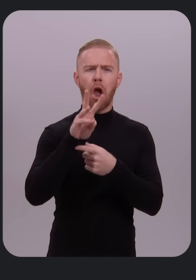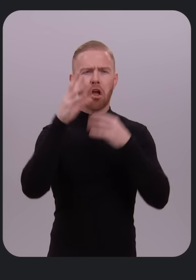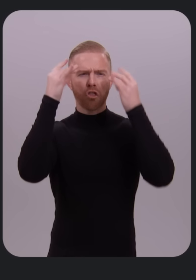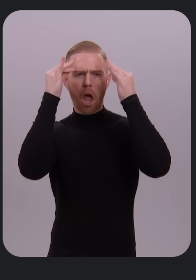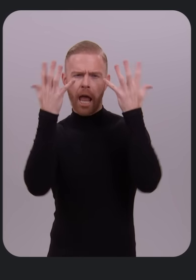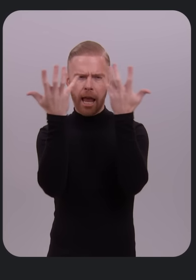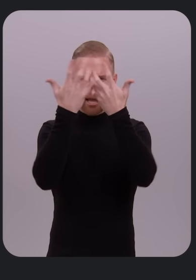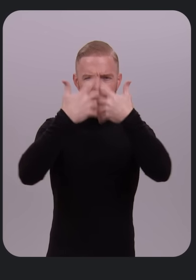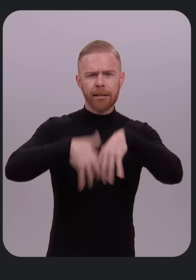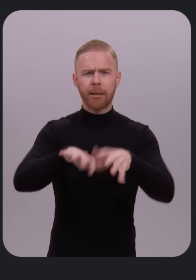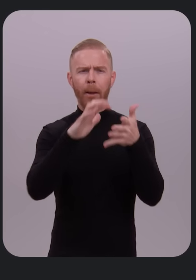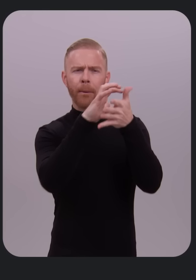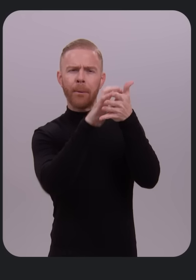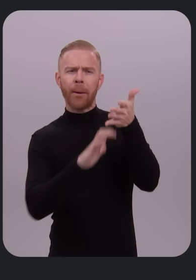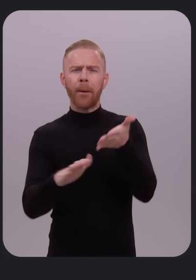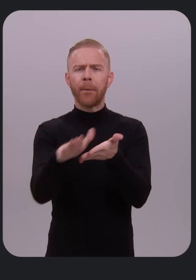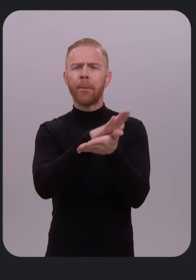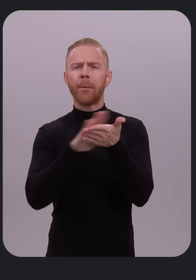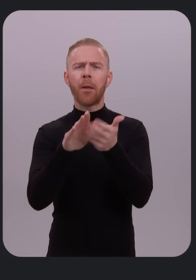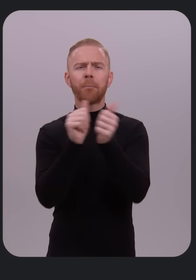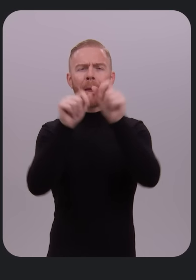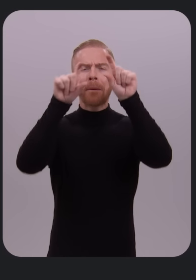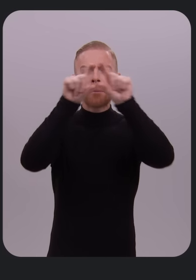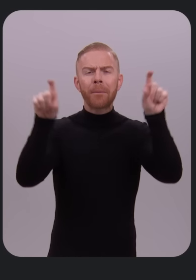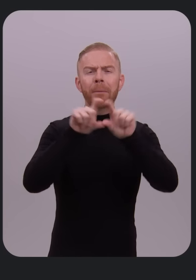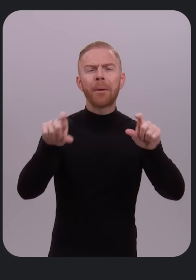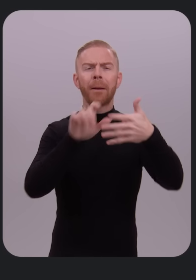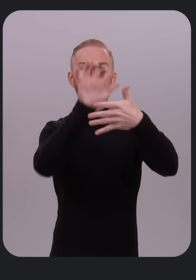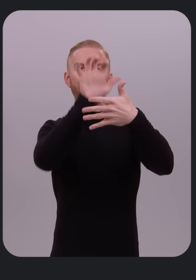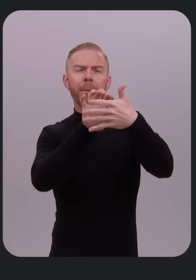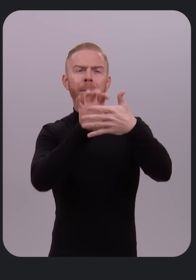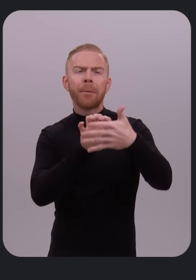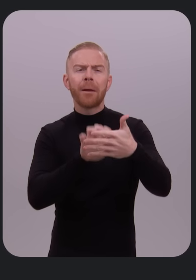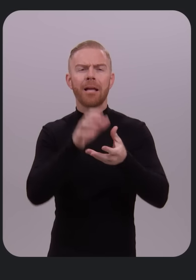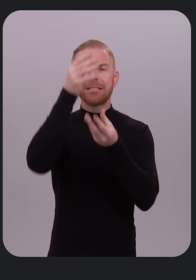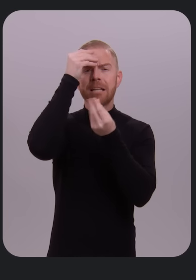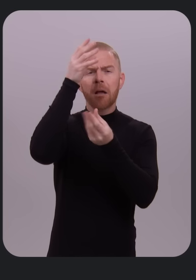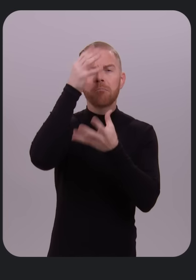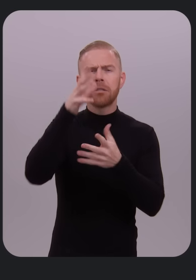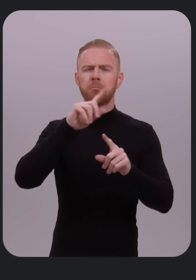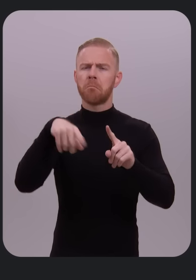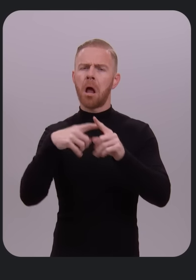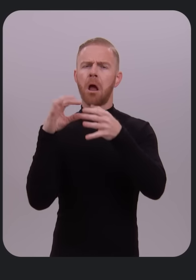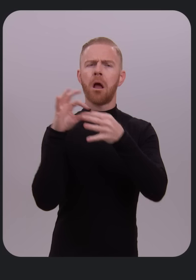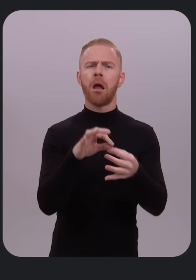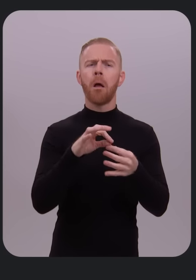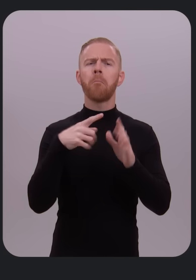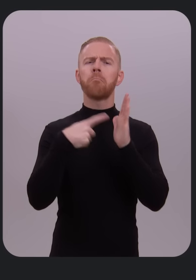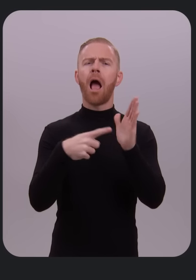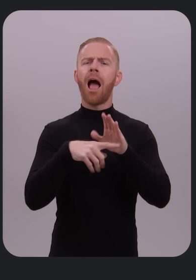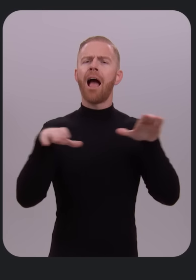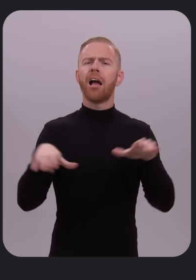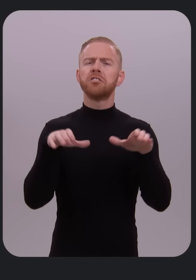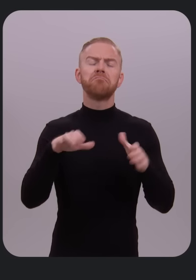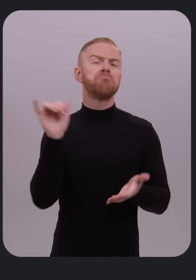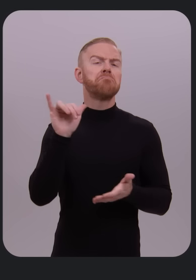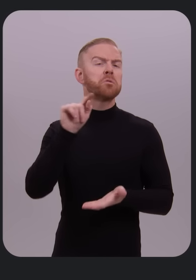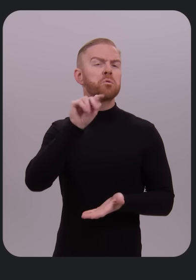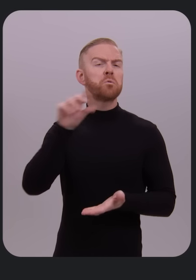with headers, key details, and information about model actions like tool calls. This gives you increased transparency